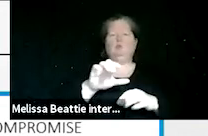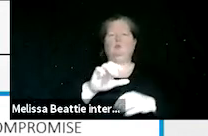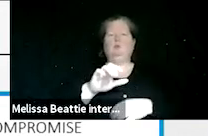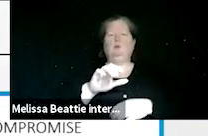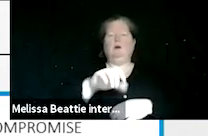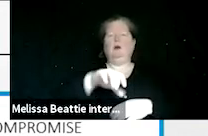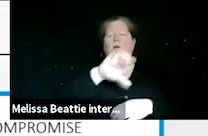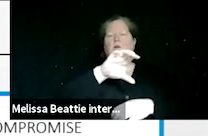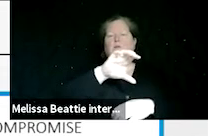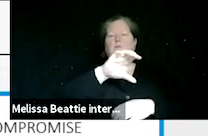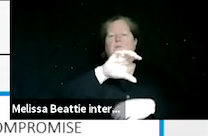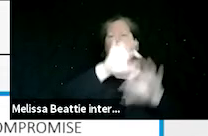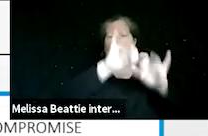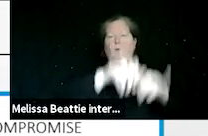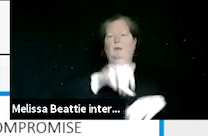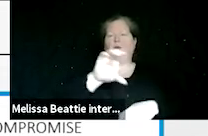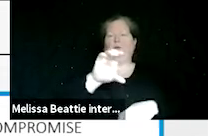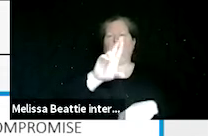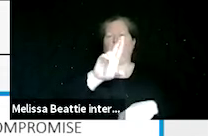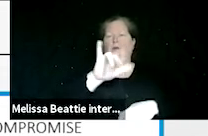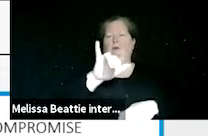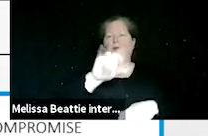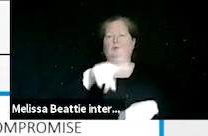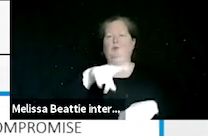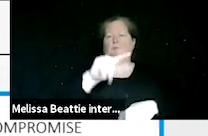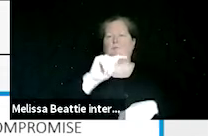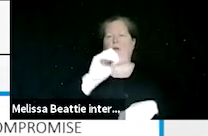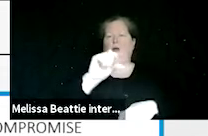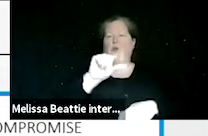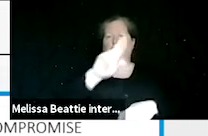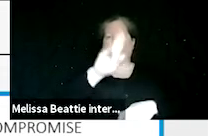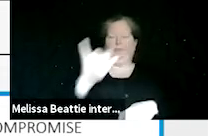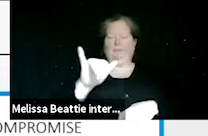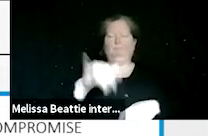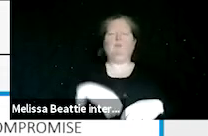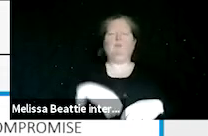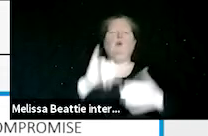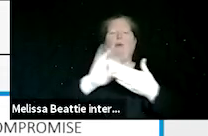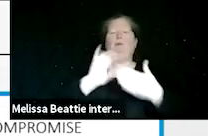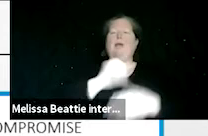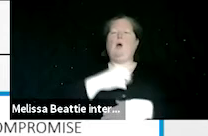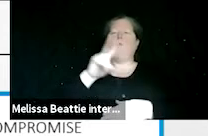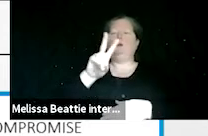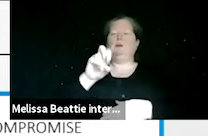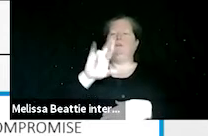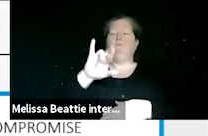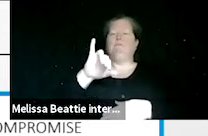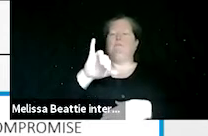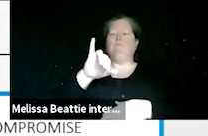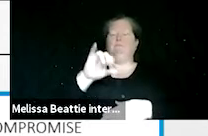codes were to get through it. So that was our virtual escape room and that we will Ben Woelk: Often will be offering more this year,